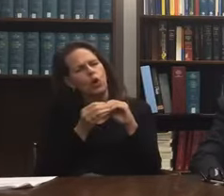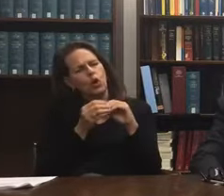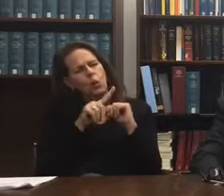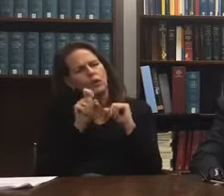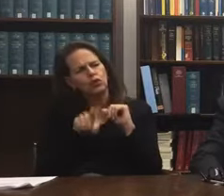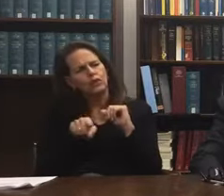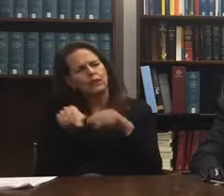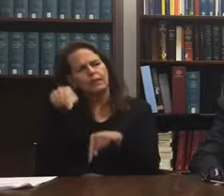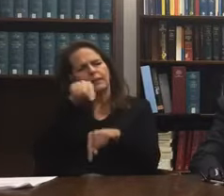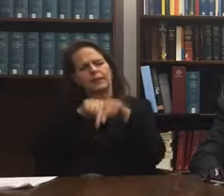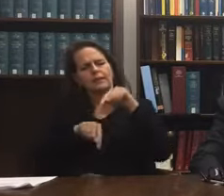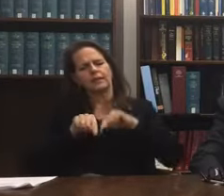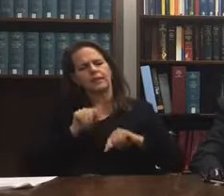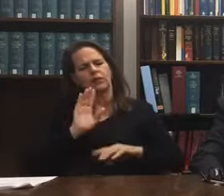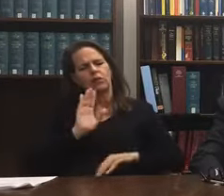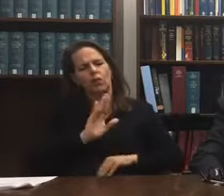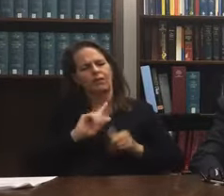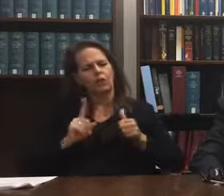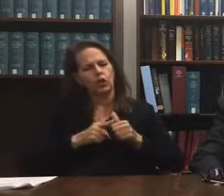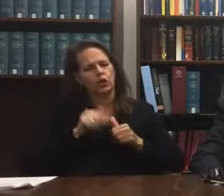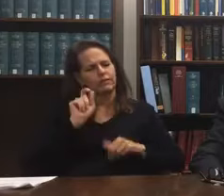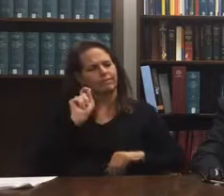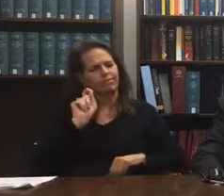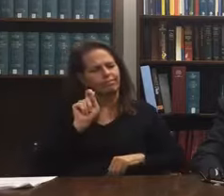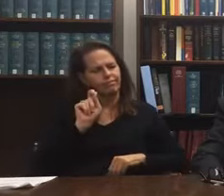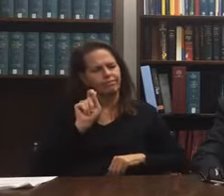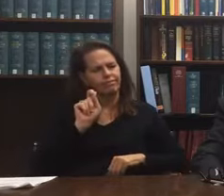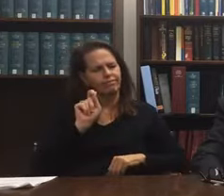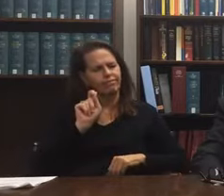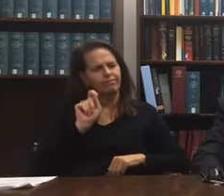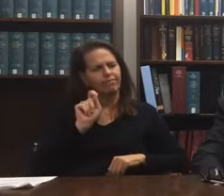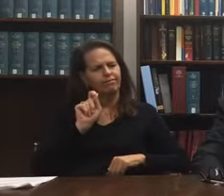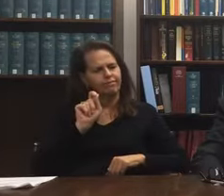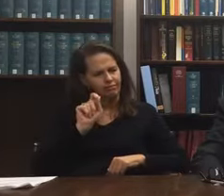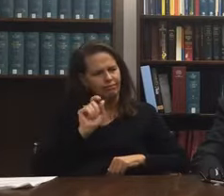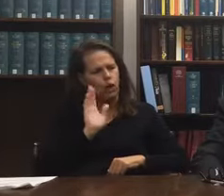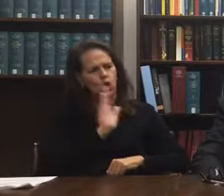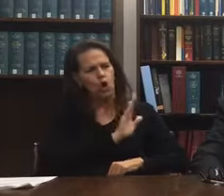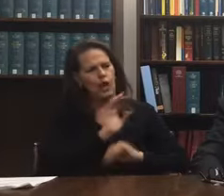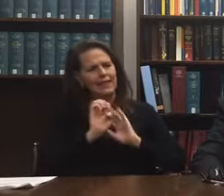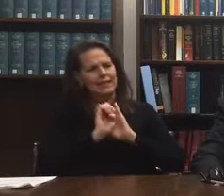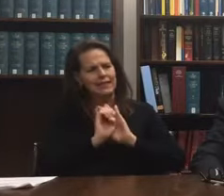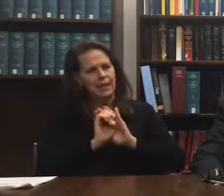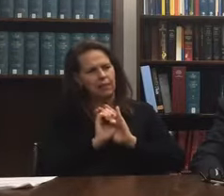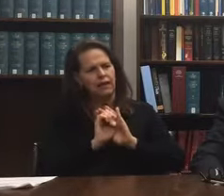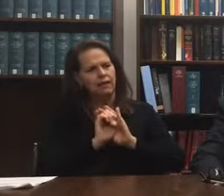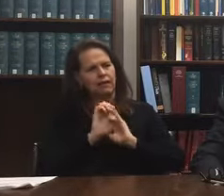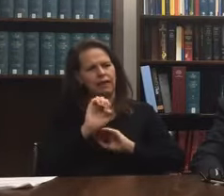to that first bullet talking about your exhibits and what you bring with you to